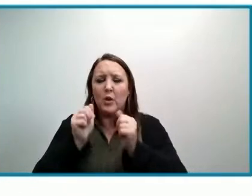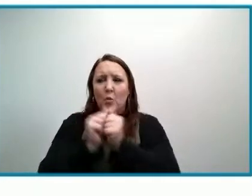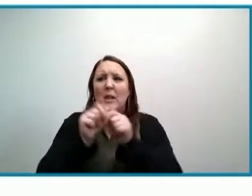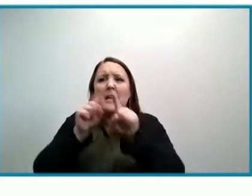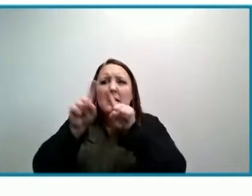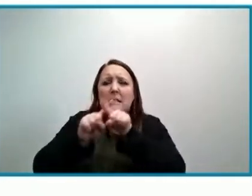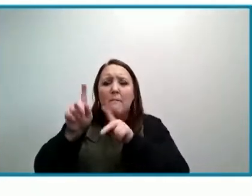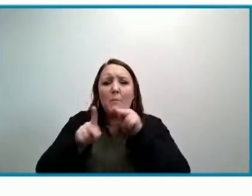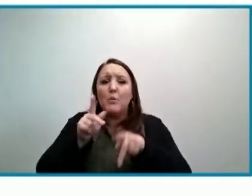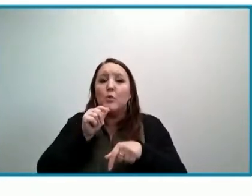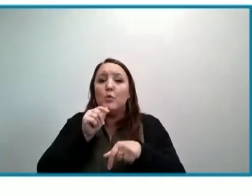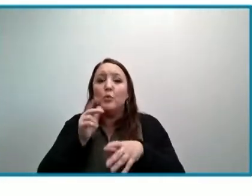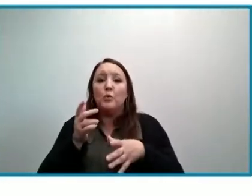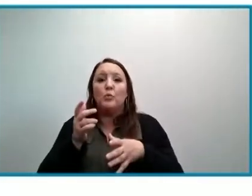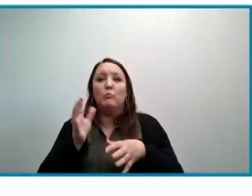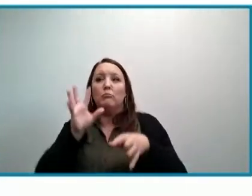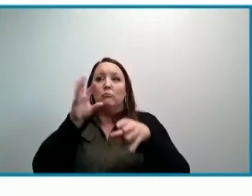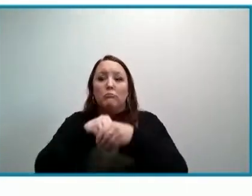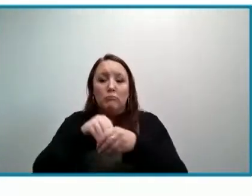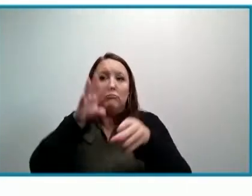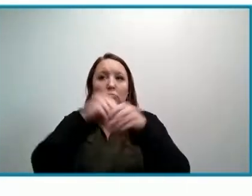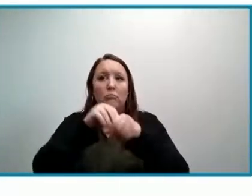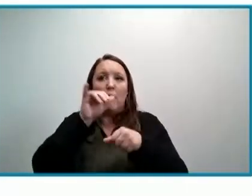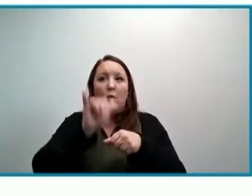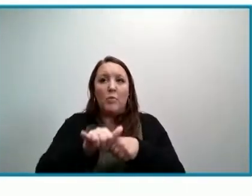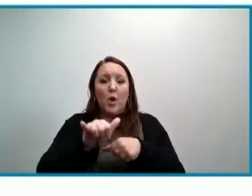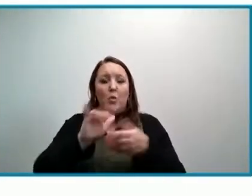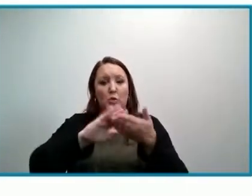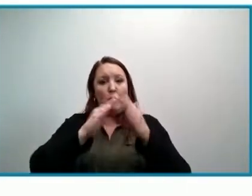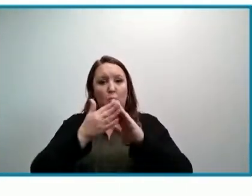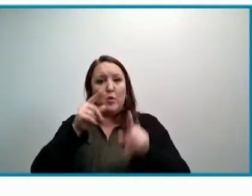speaking to the participants day to day. So the people who check them in,